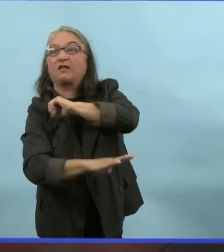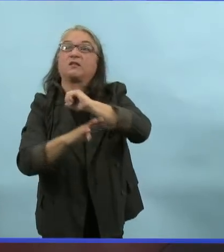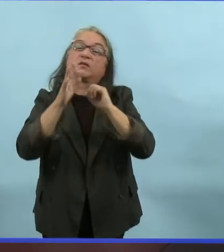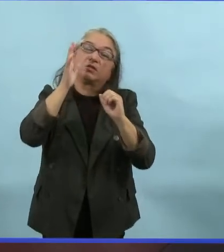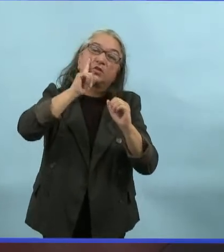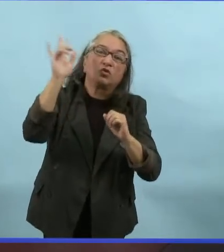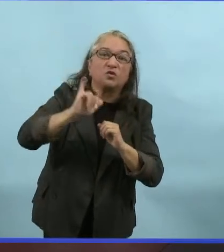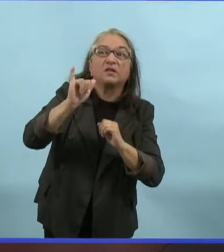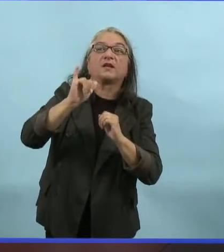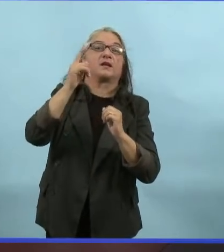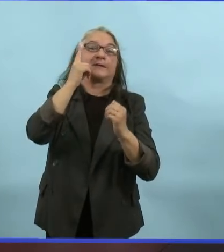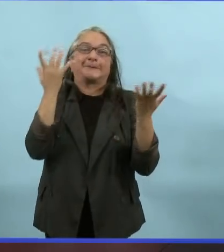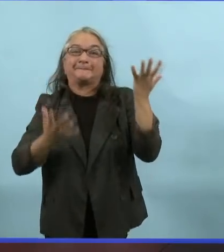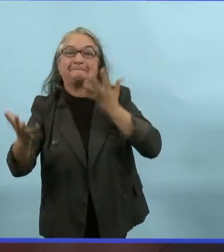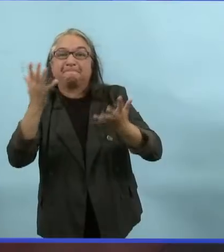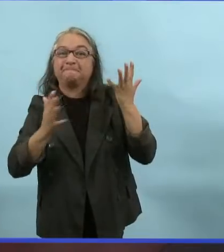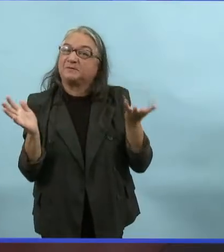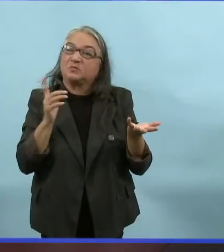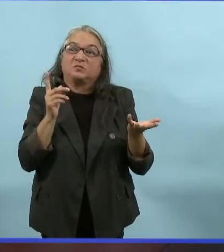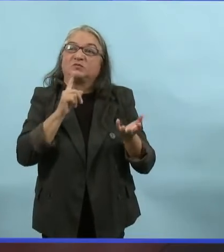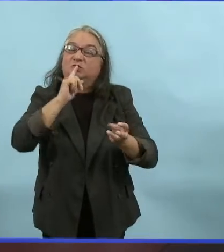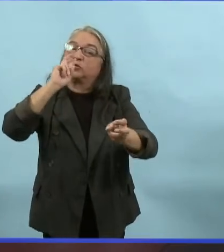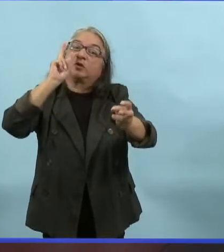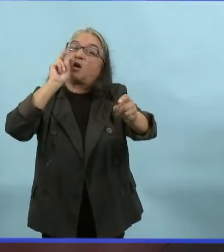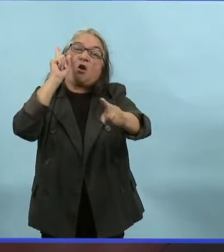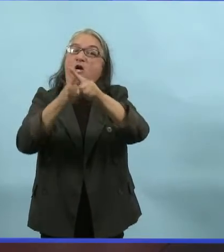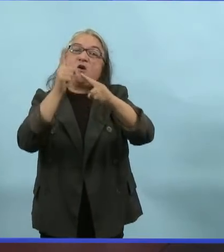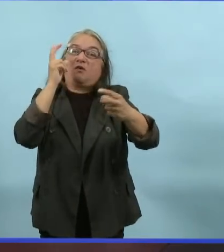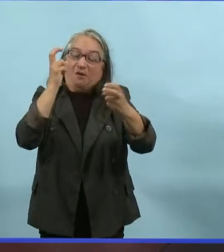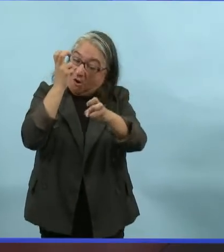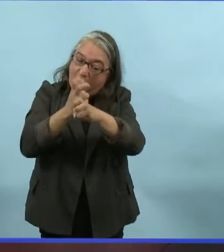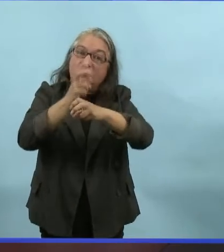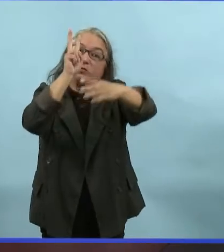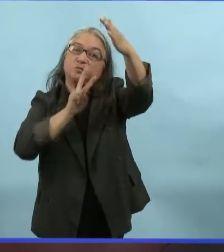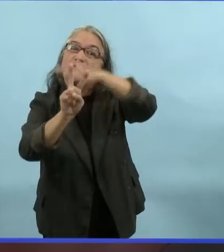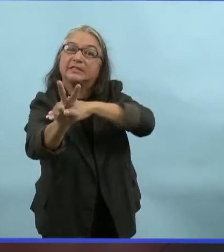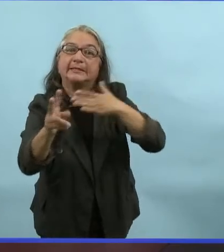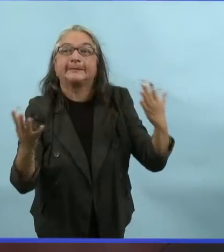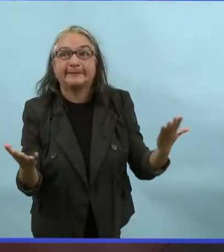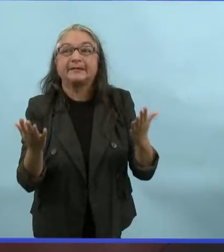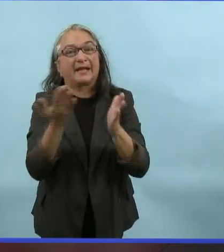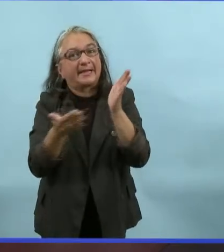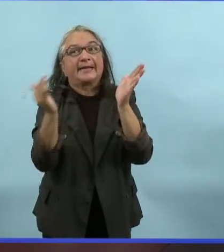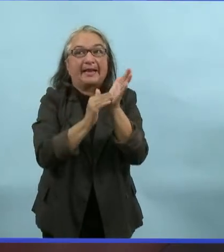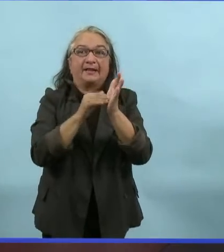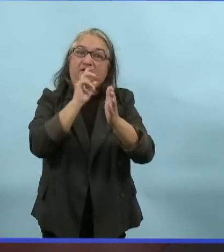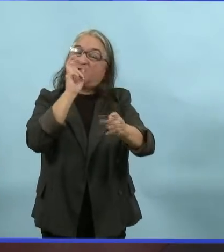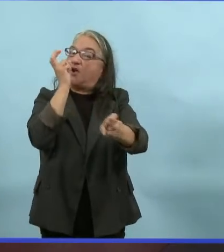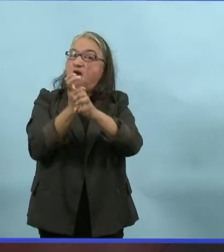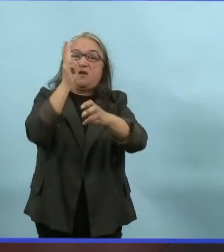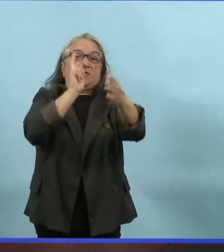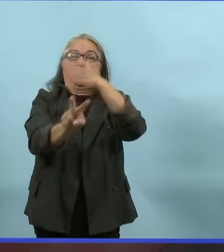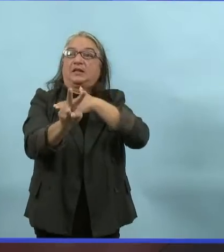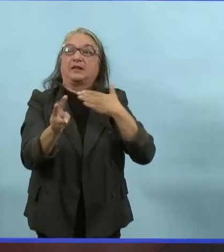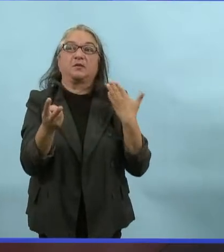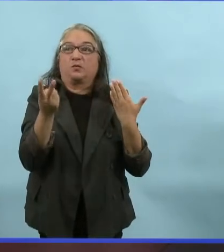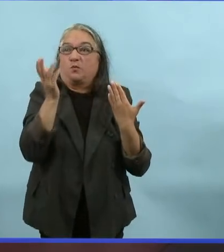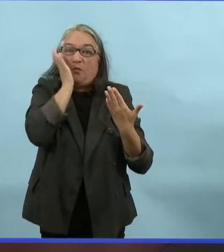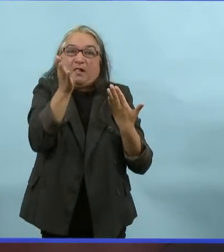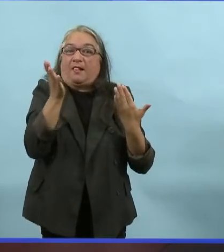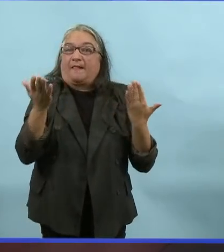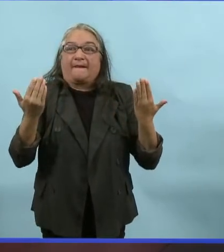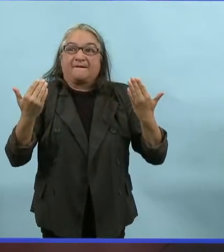when we fully expect to see influenza again rsv again and so it's going to really depend on the